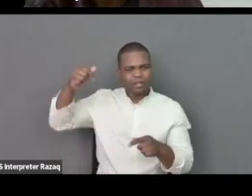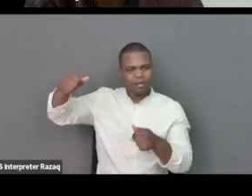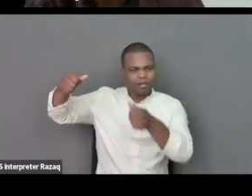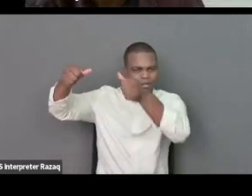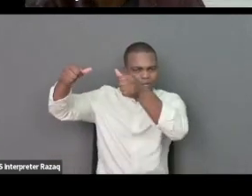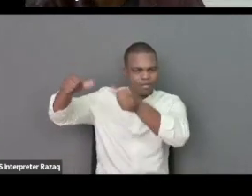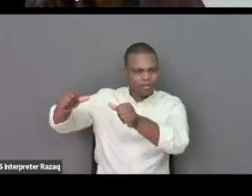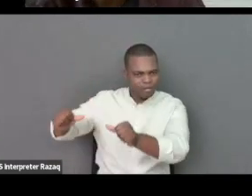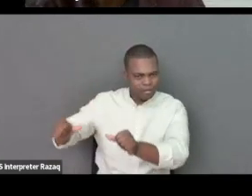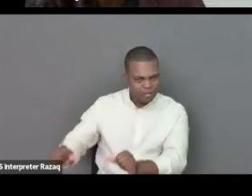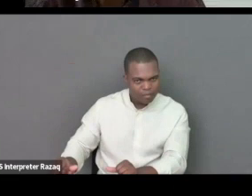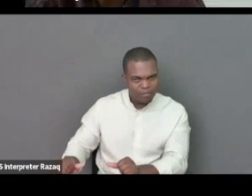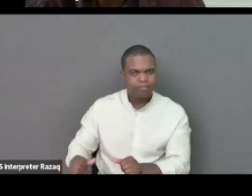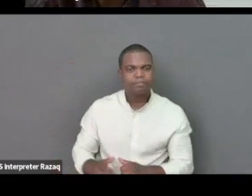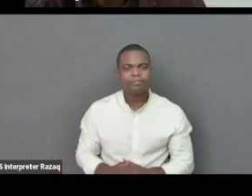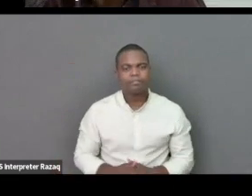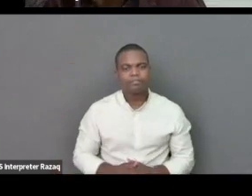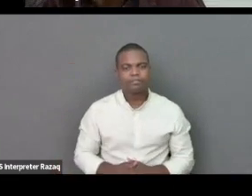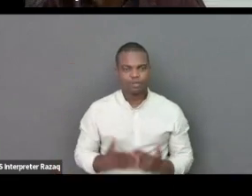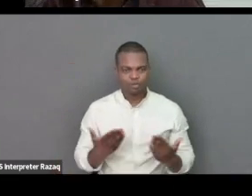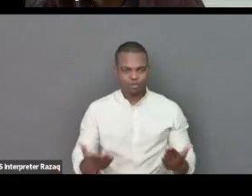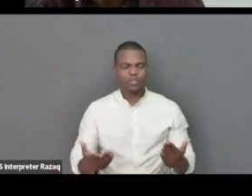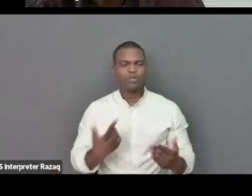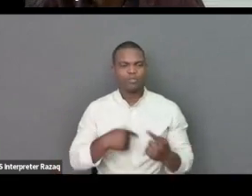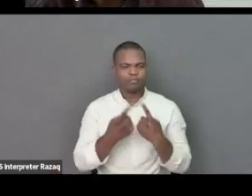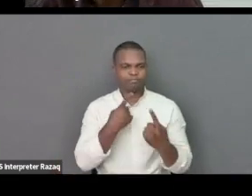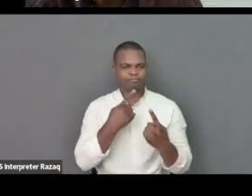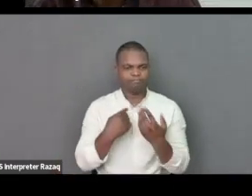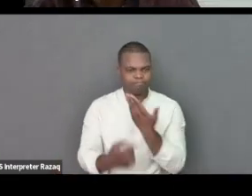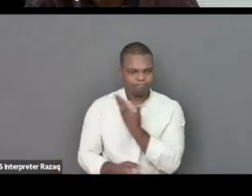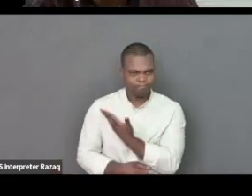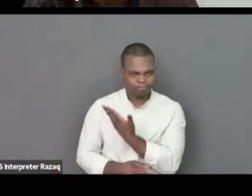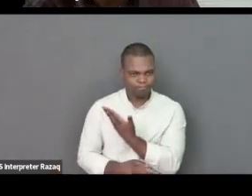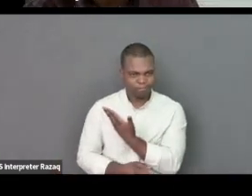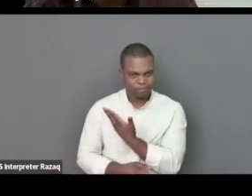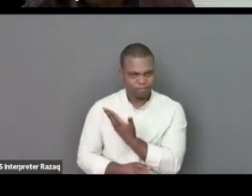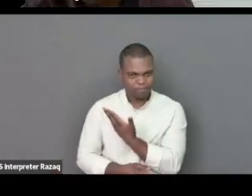sector body is monitored, then they can, of course, discuss the results